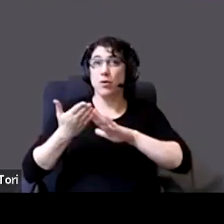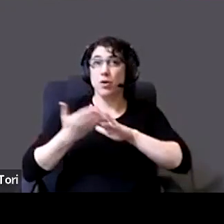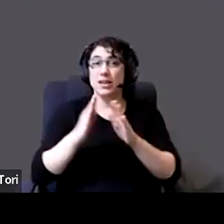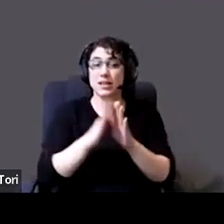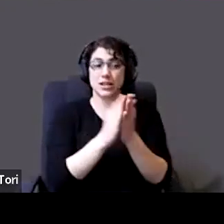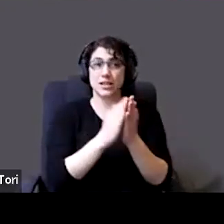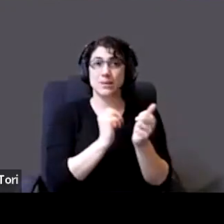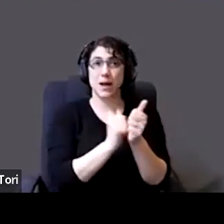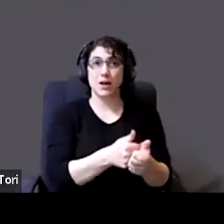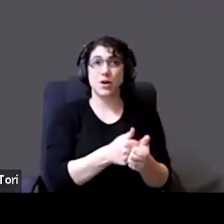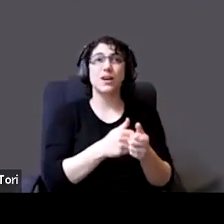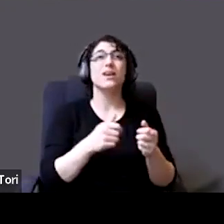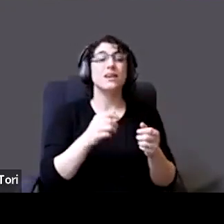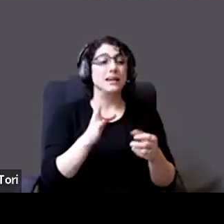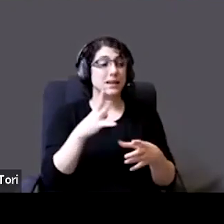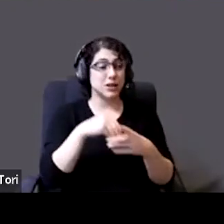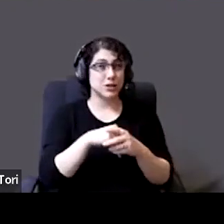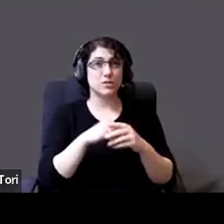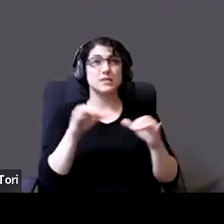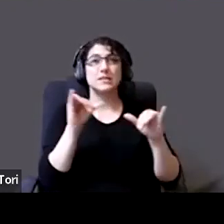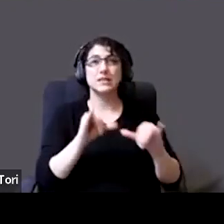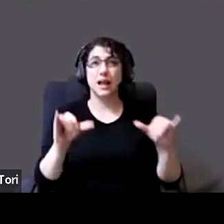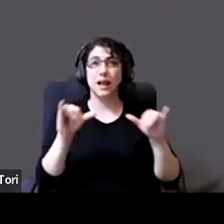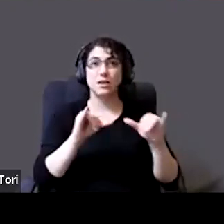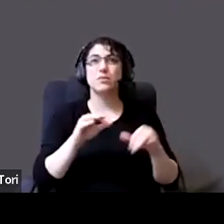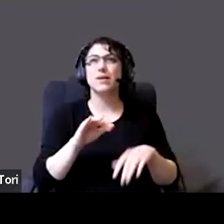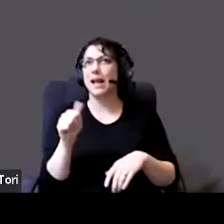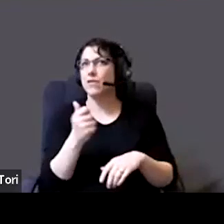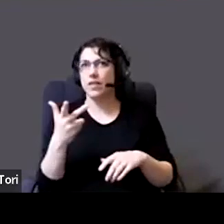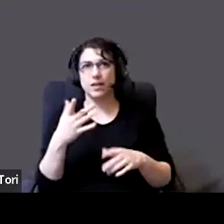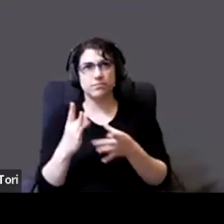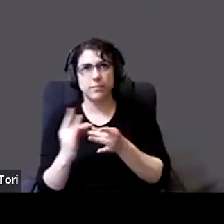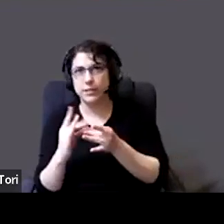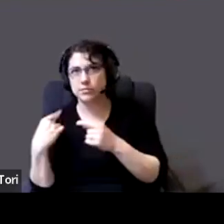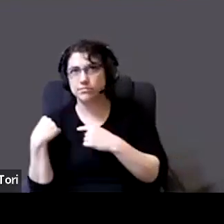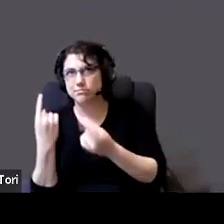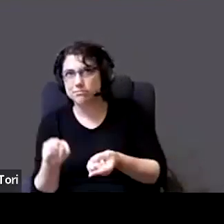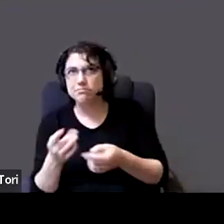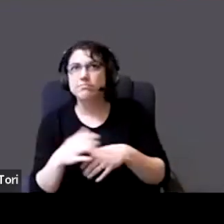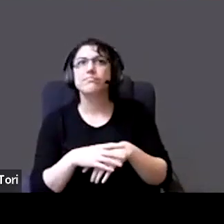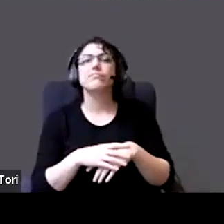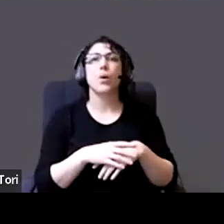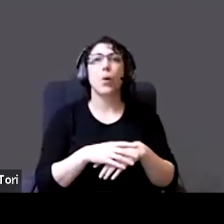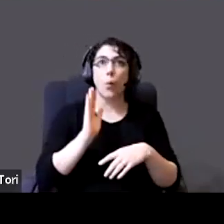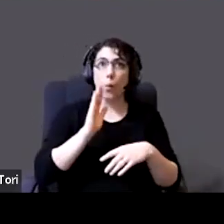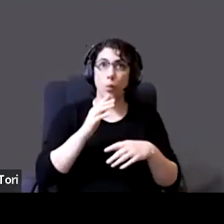but it includes all the things that you're mentioning right there. And I mean, we are going to do a review of every lab every year.